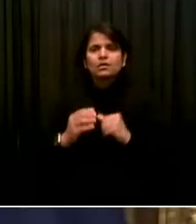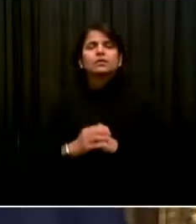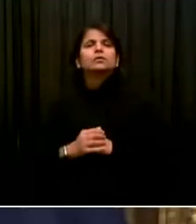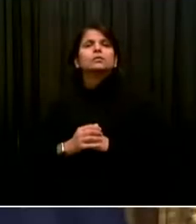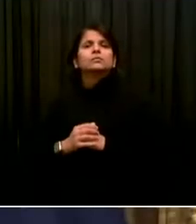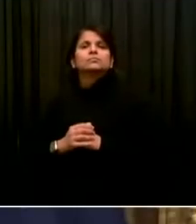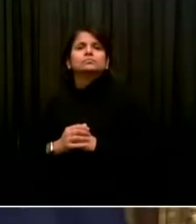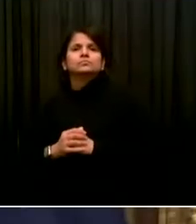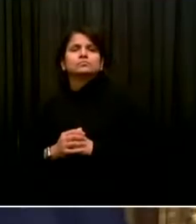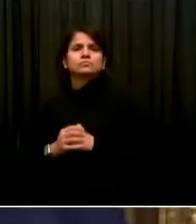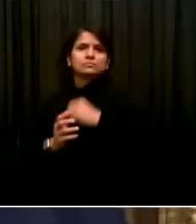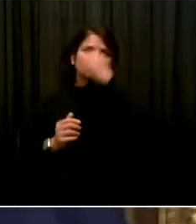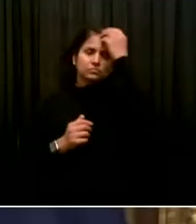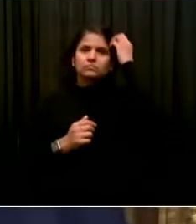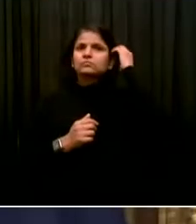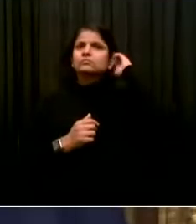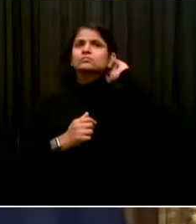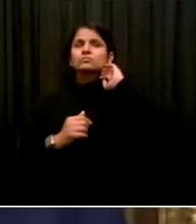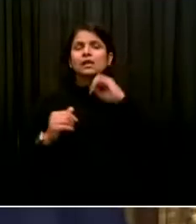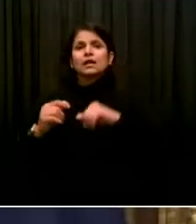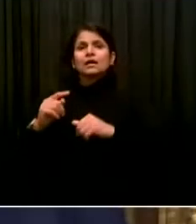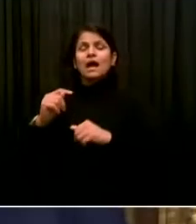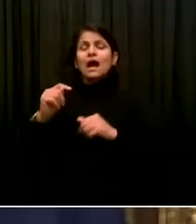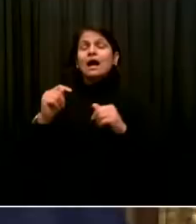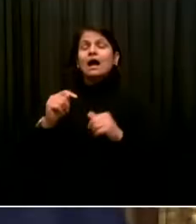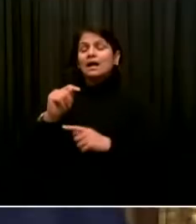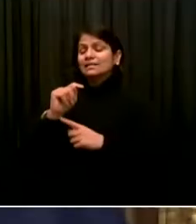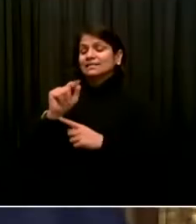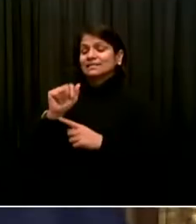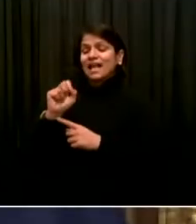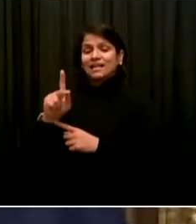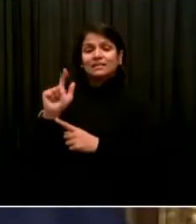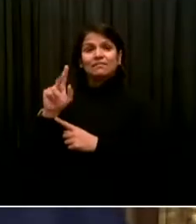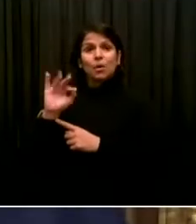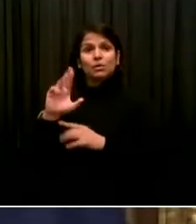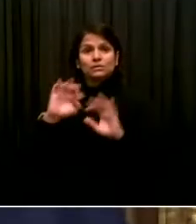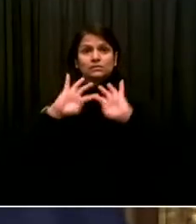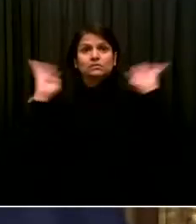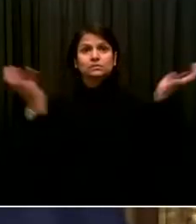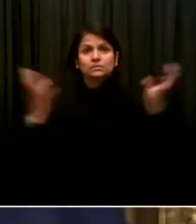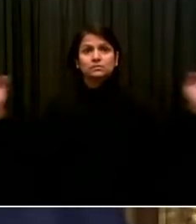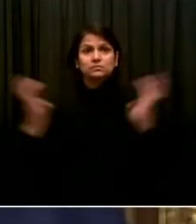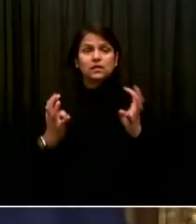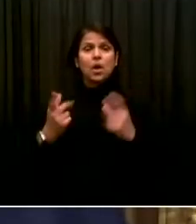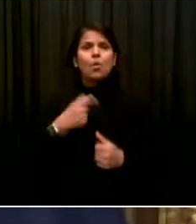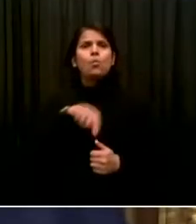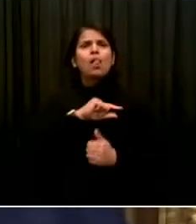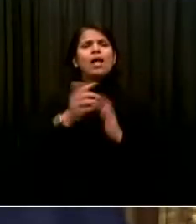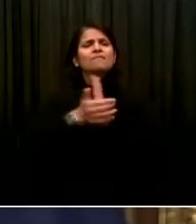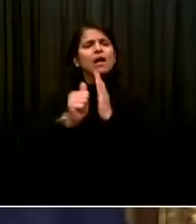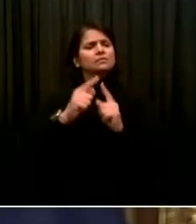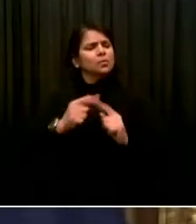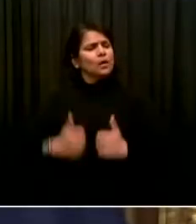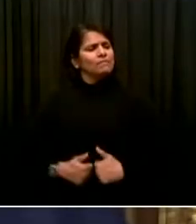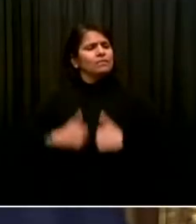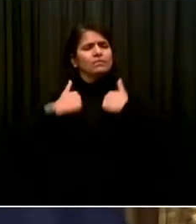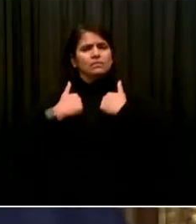FINALLY WE WILL CREATE A QUALITY OF LIFE TASK FORCE THAT INCLUDES SEEN YOUR LEADERS OF THE NEW YORK CITY POLICE